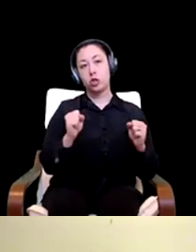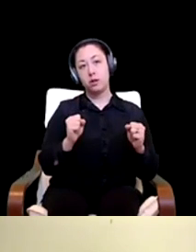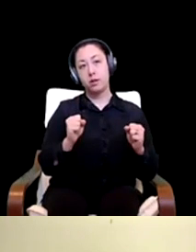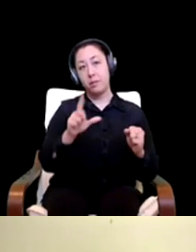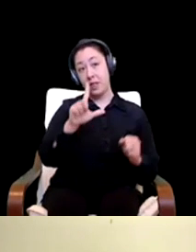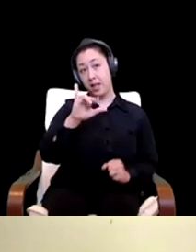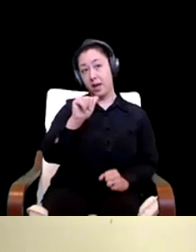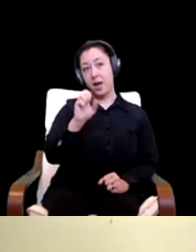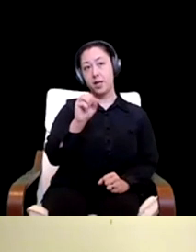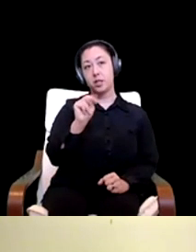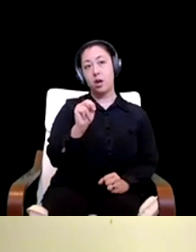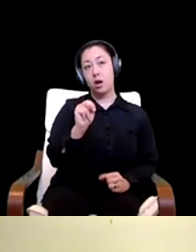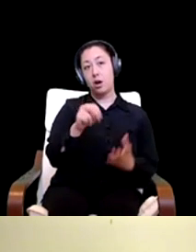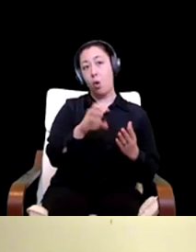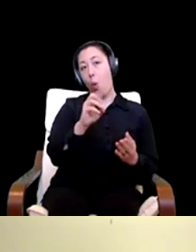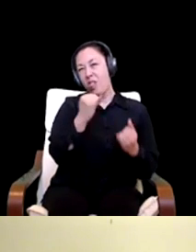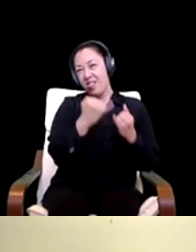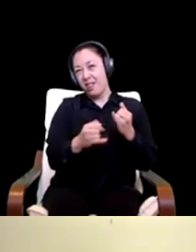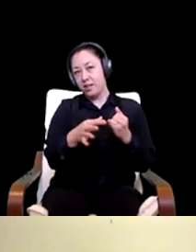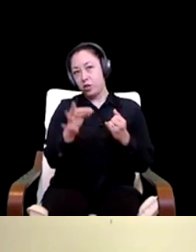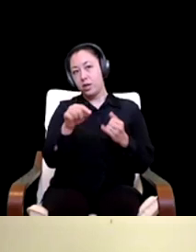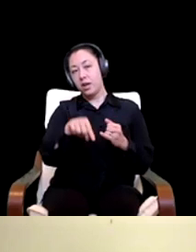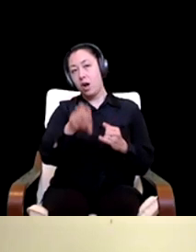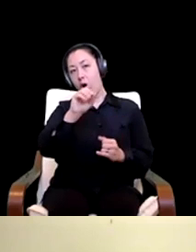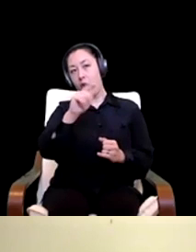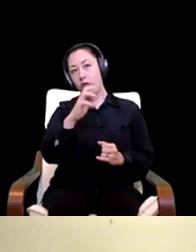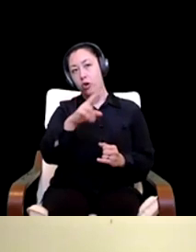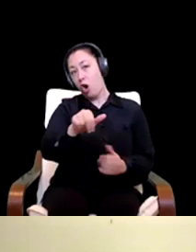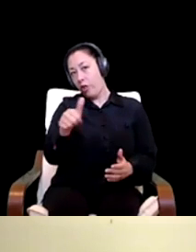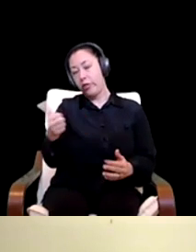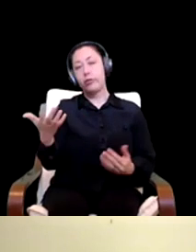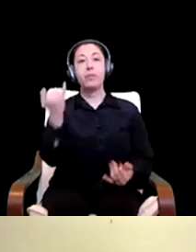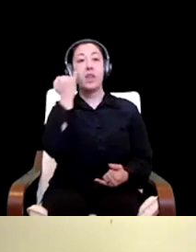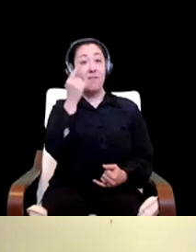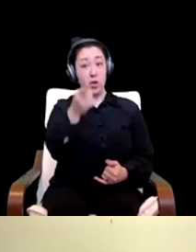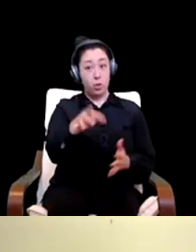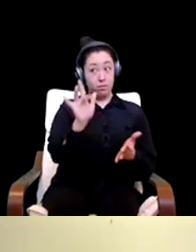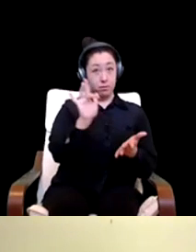If you would not mind, if you selected "other" if you could just let us know may be in the